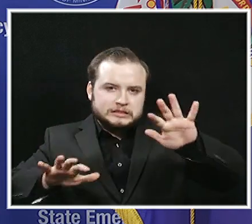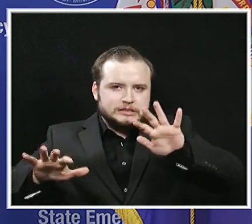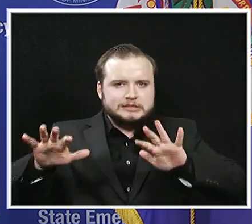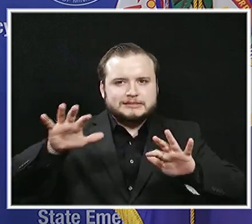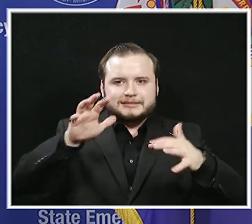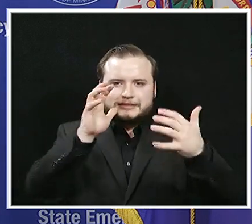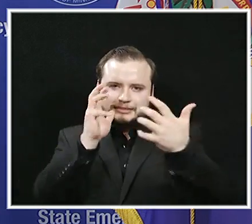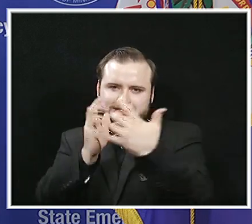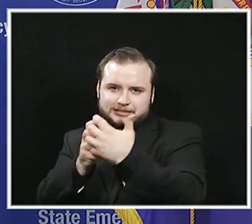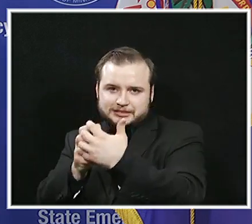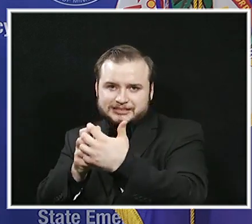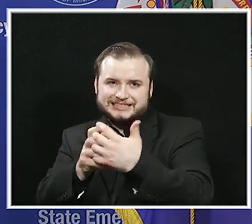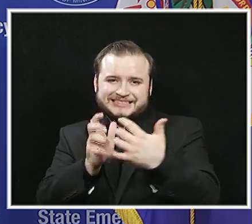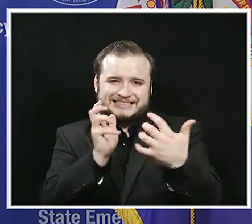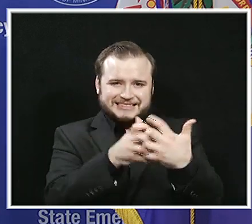And we're trying